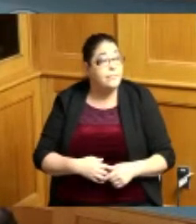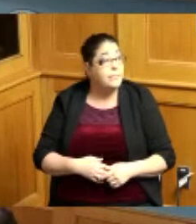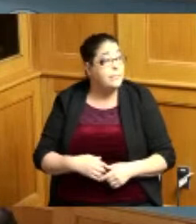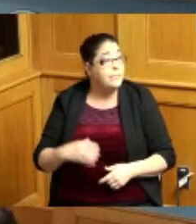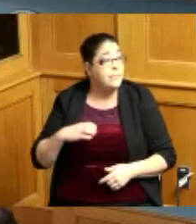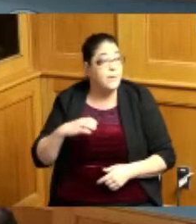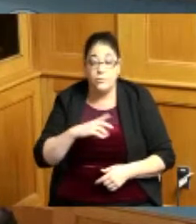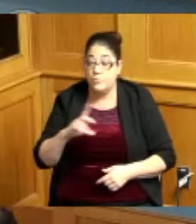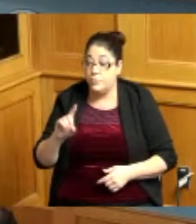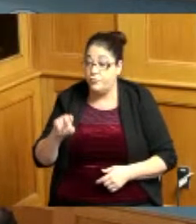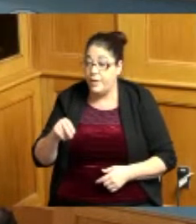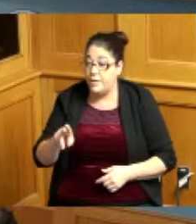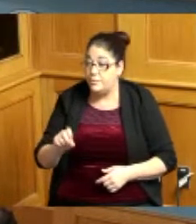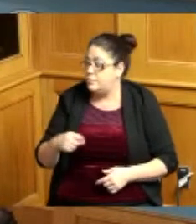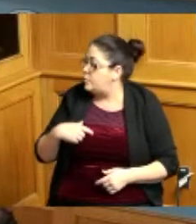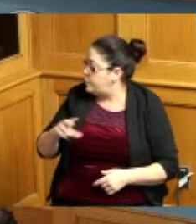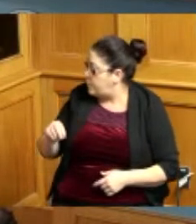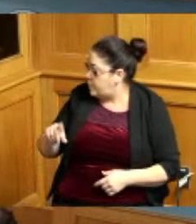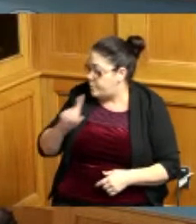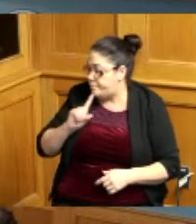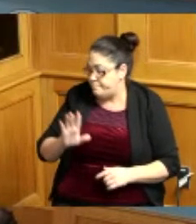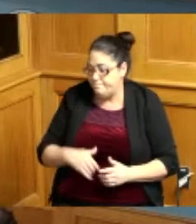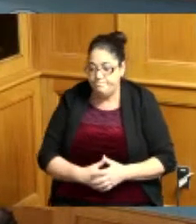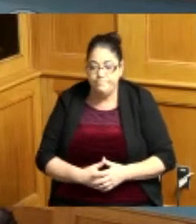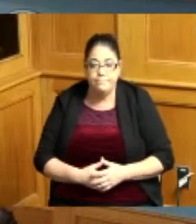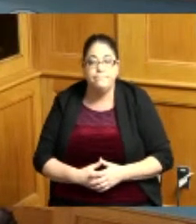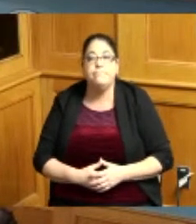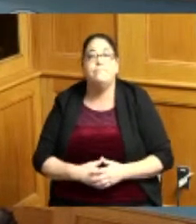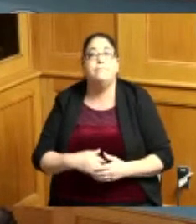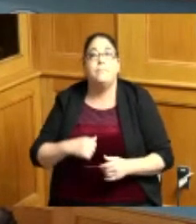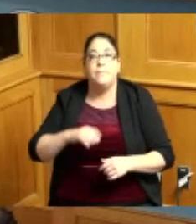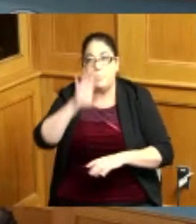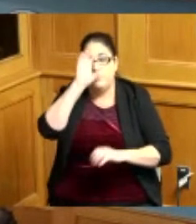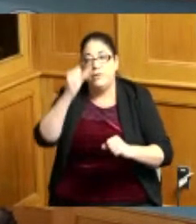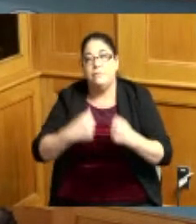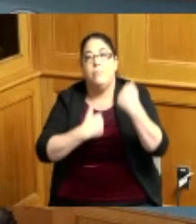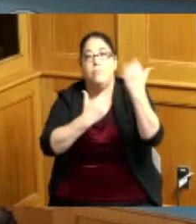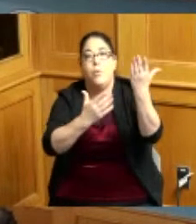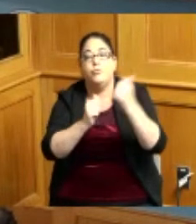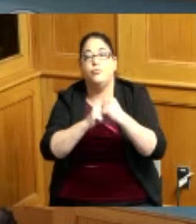house before I go the executive session I'd like to make a motion to go to executive session